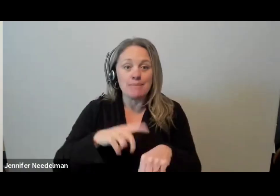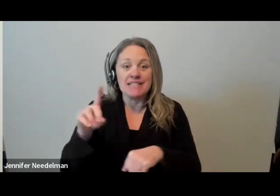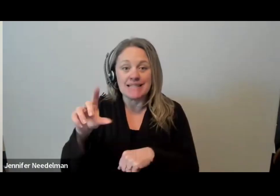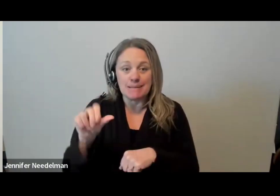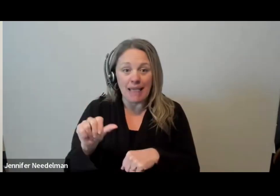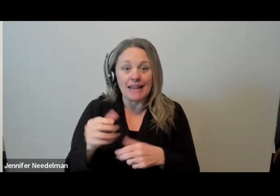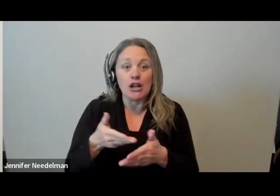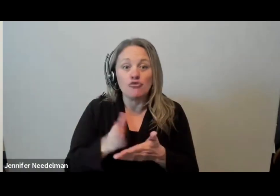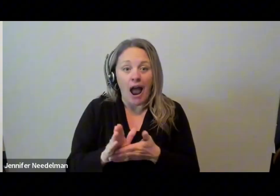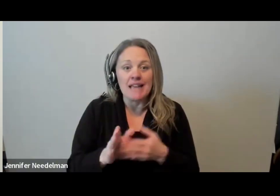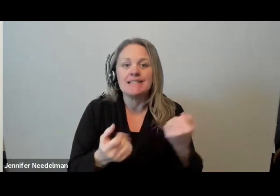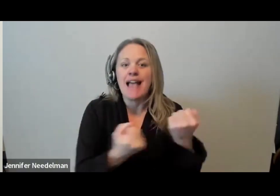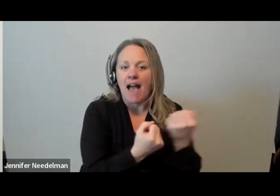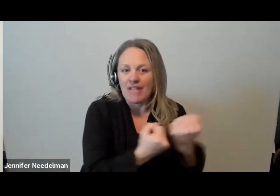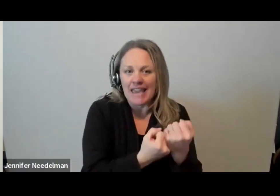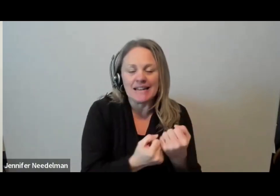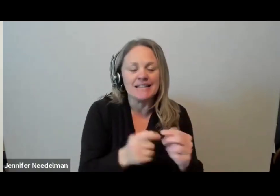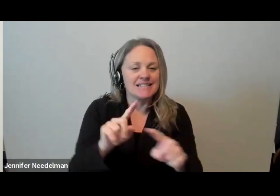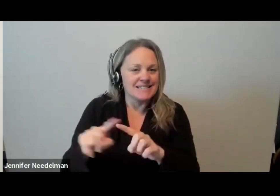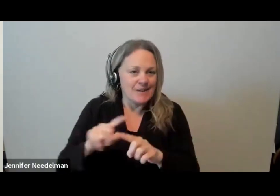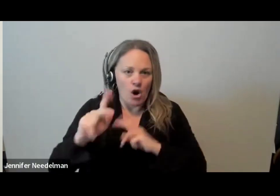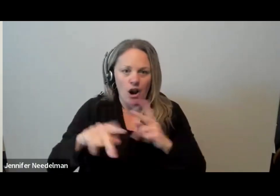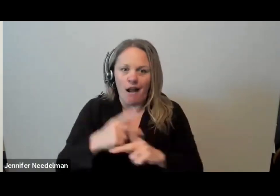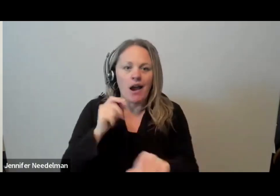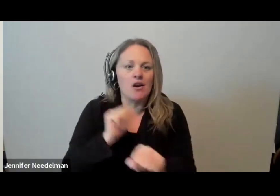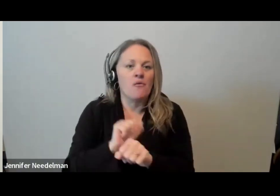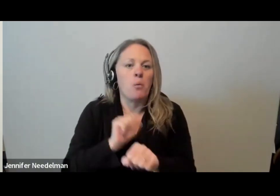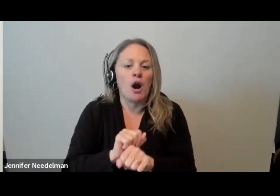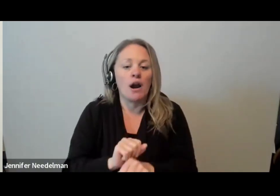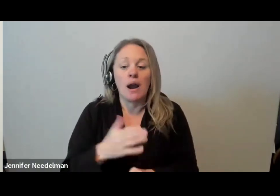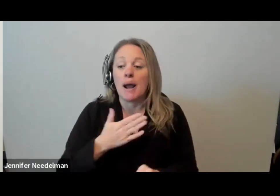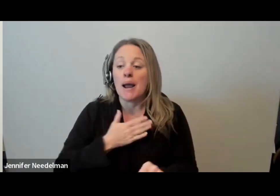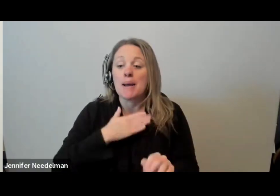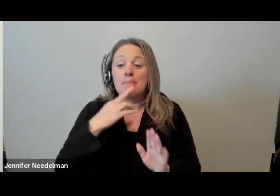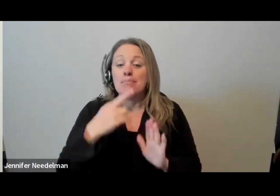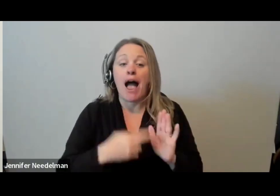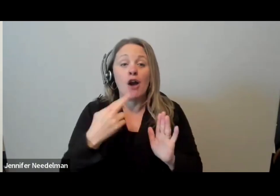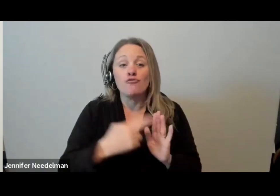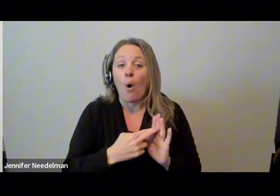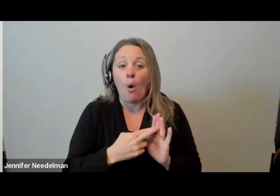and I've done work in a lot of different levels of space. My role is the executive director at AbleGamers